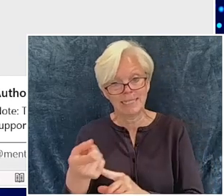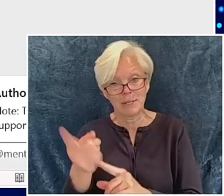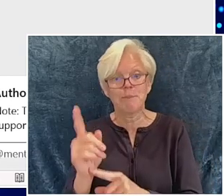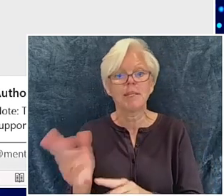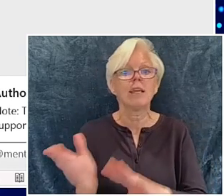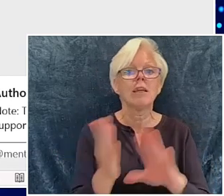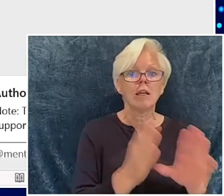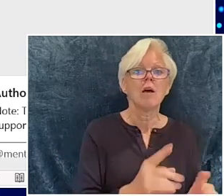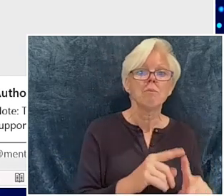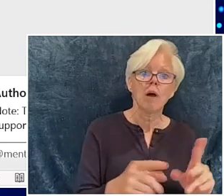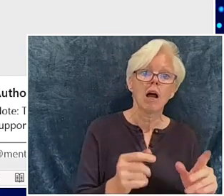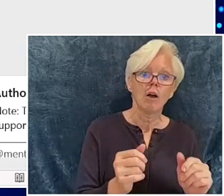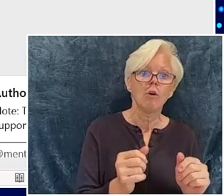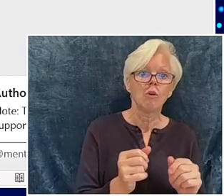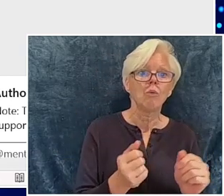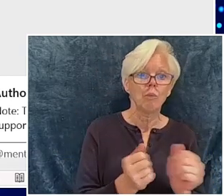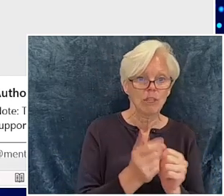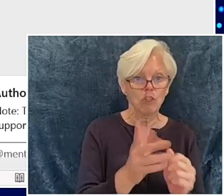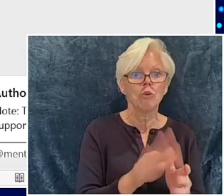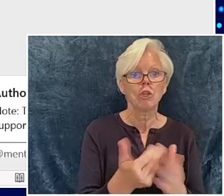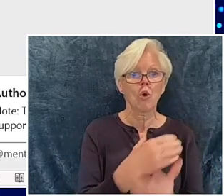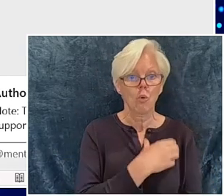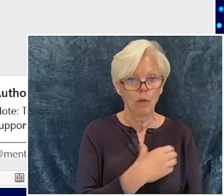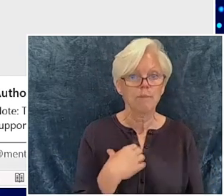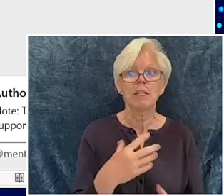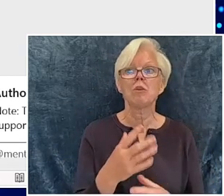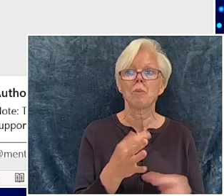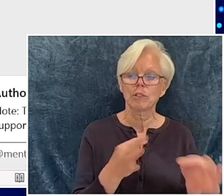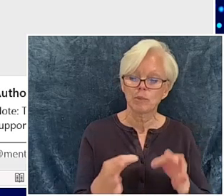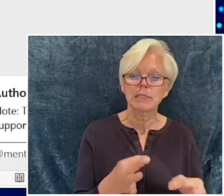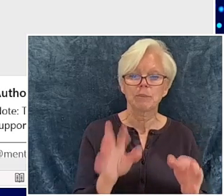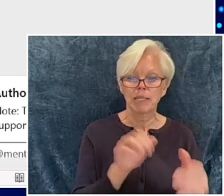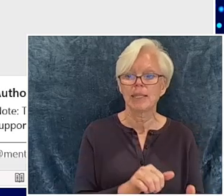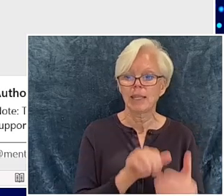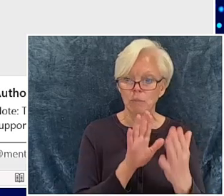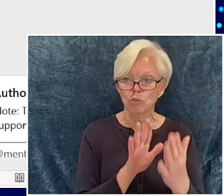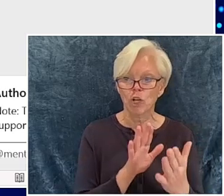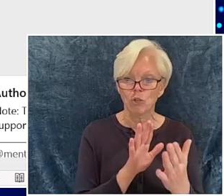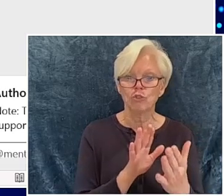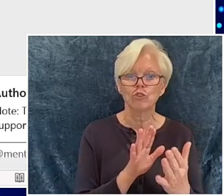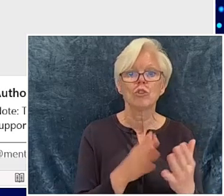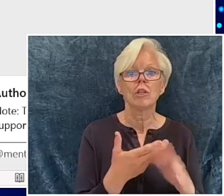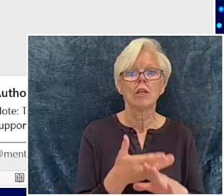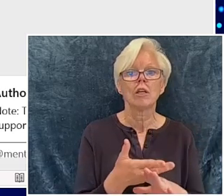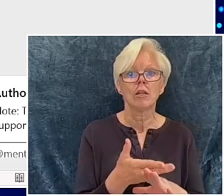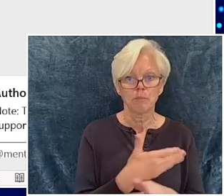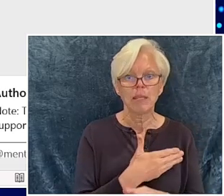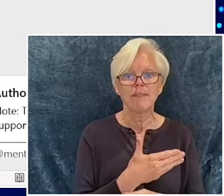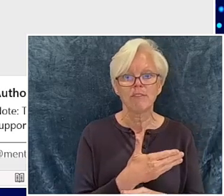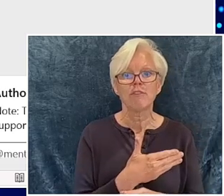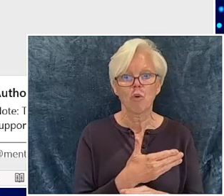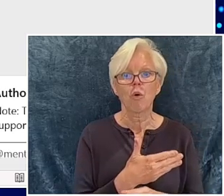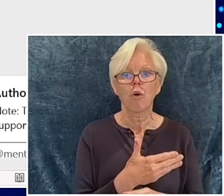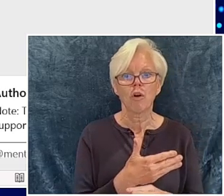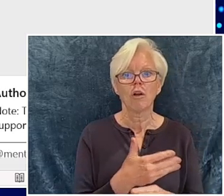you, the committee, at least the approach here before we actually do the digging to